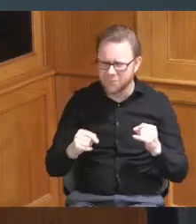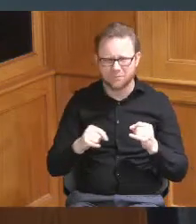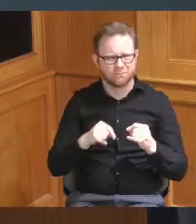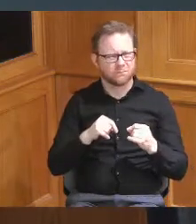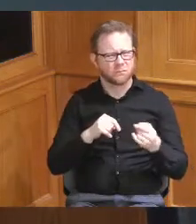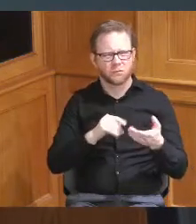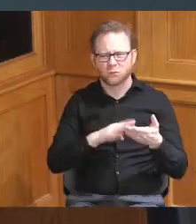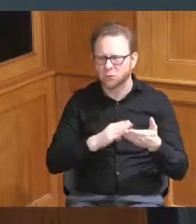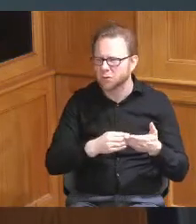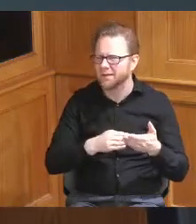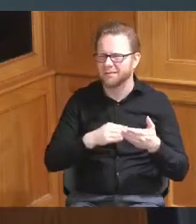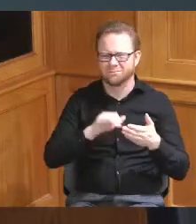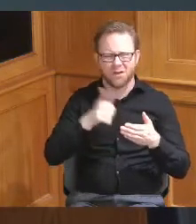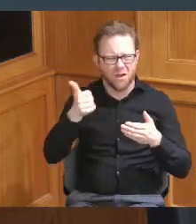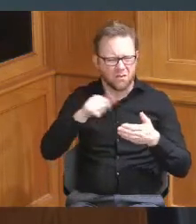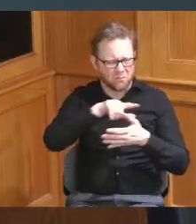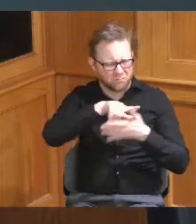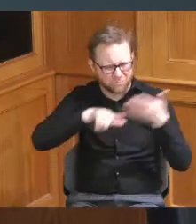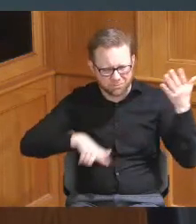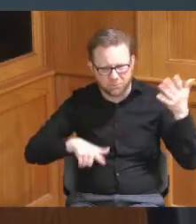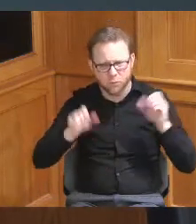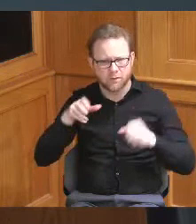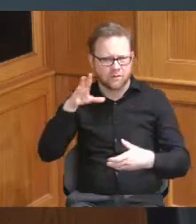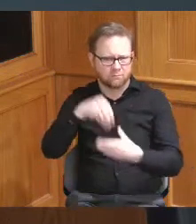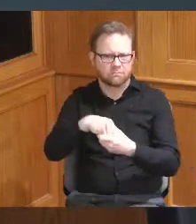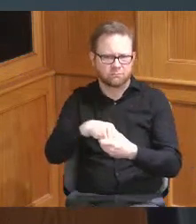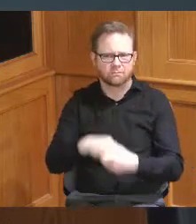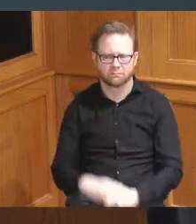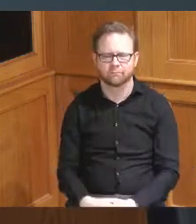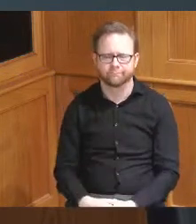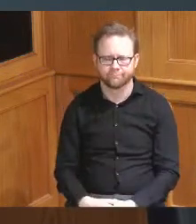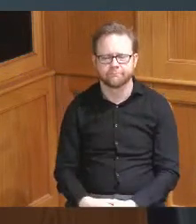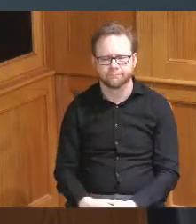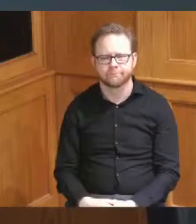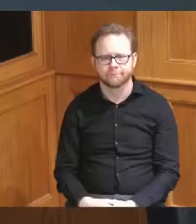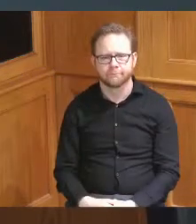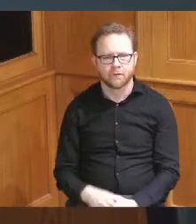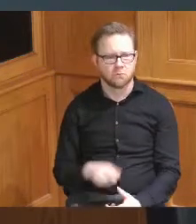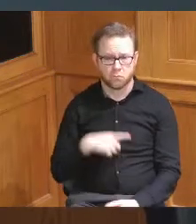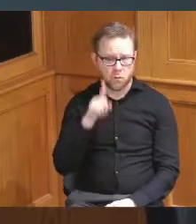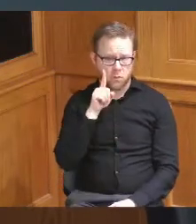a gazillion camps out there that you can be a part of so again I think it fits well with this board